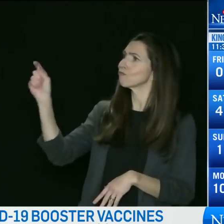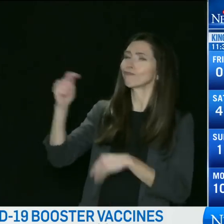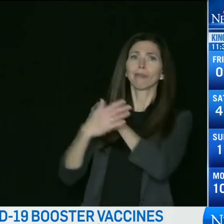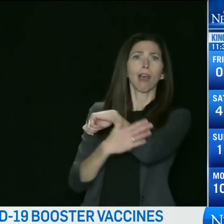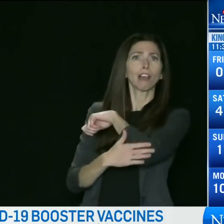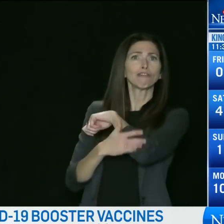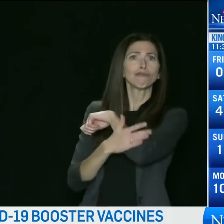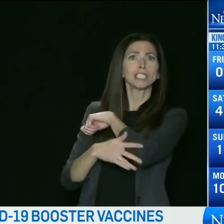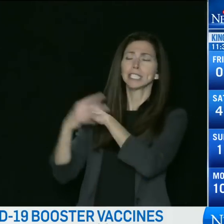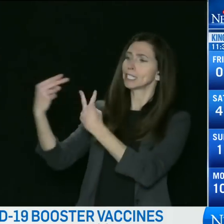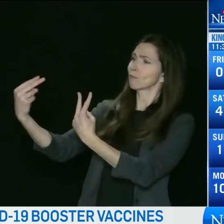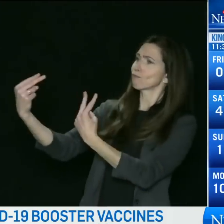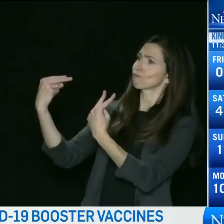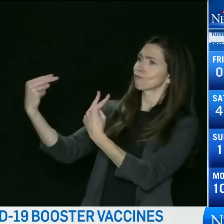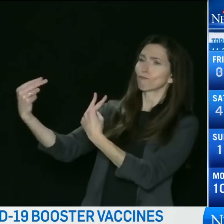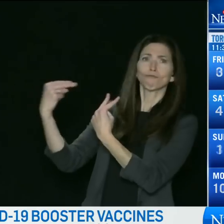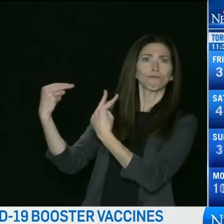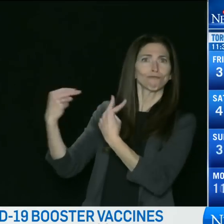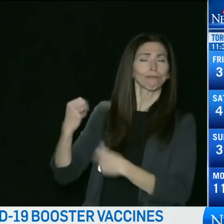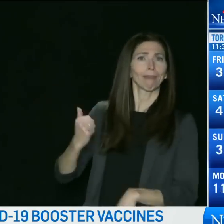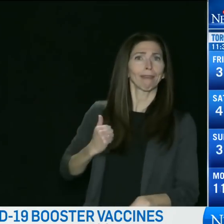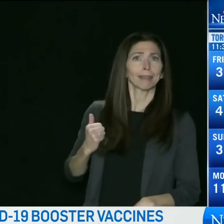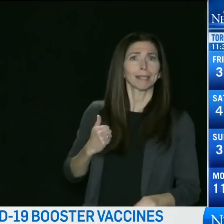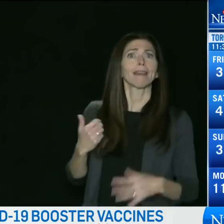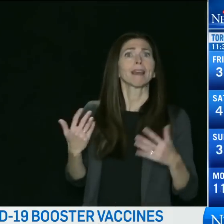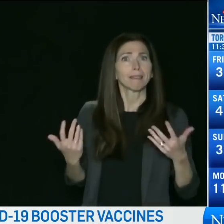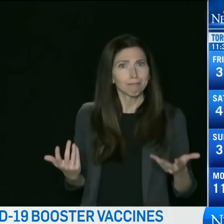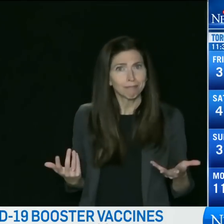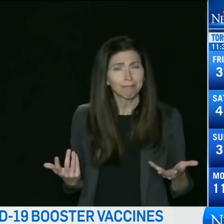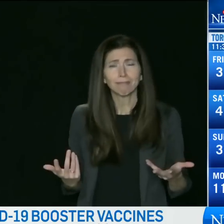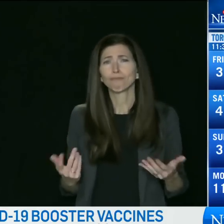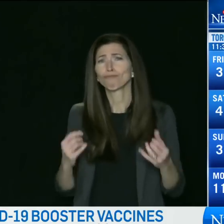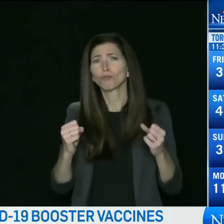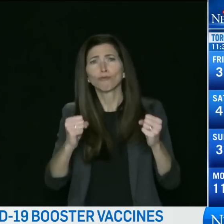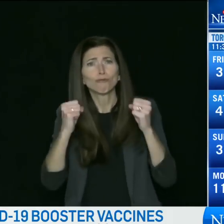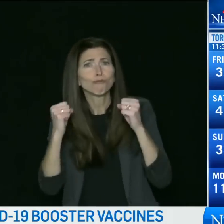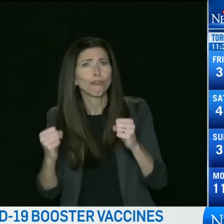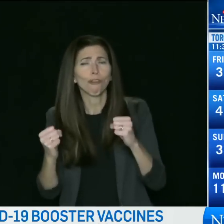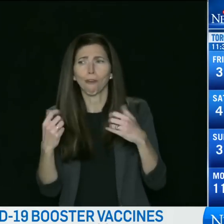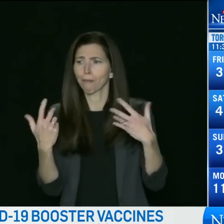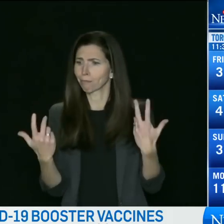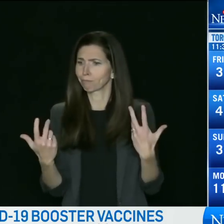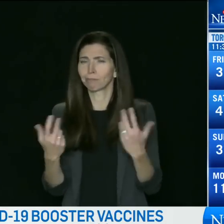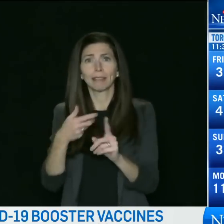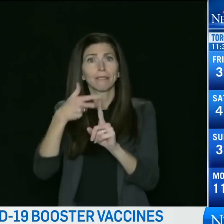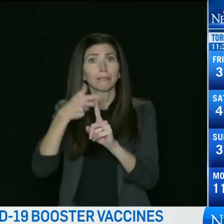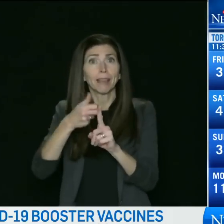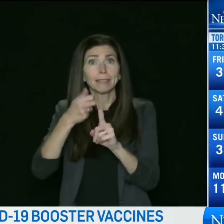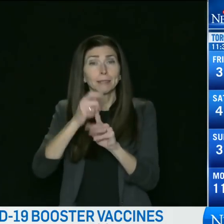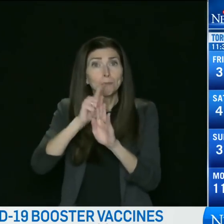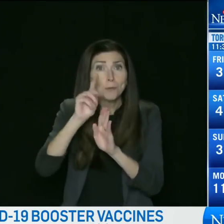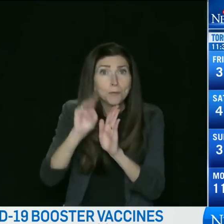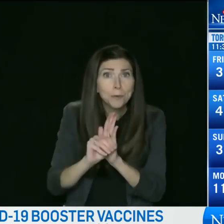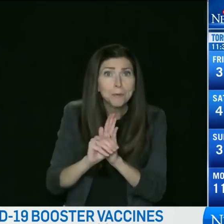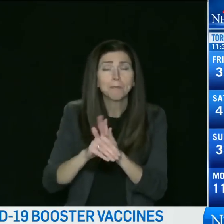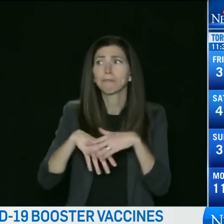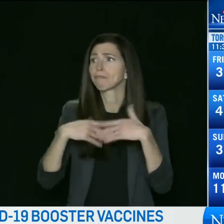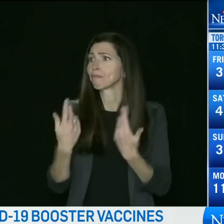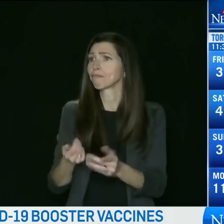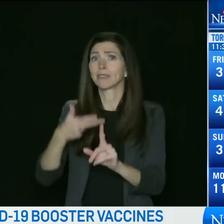LEADERS BECAUSE WE'VE SHOWN